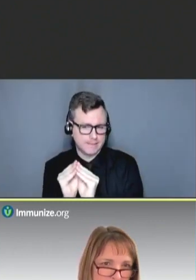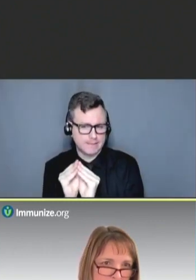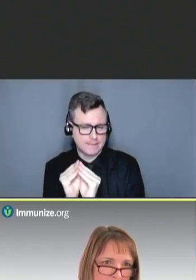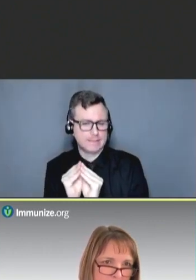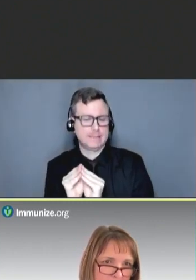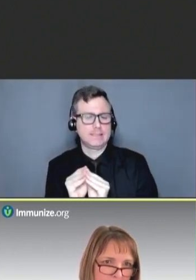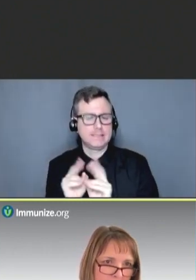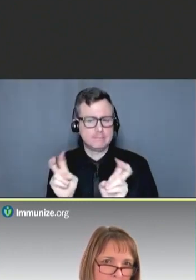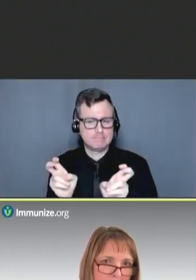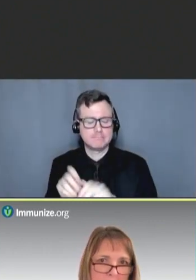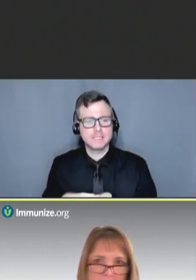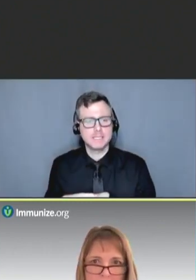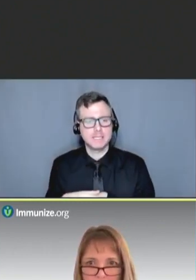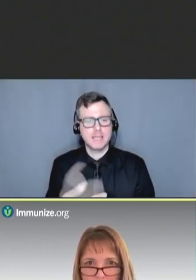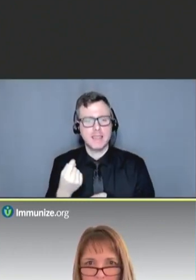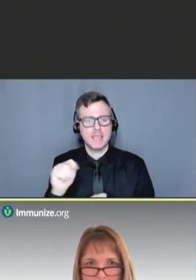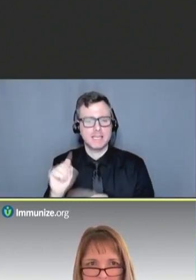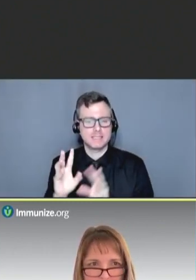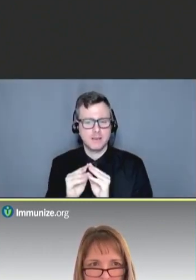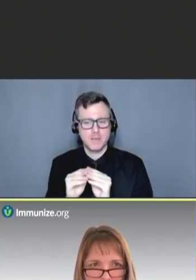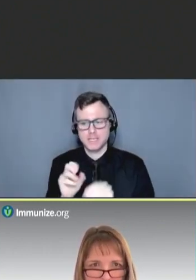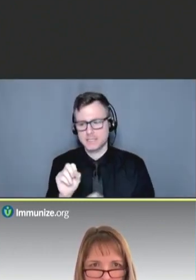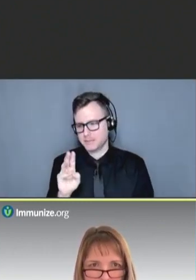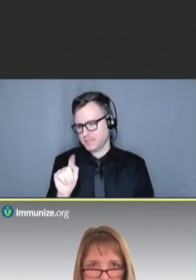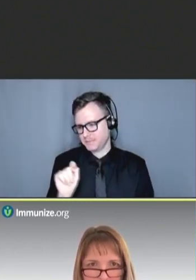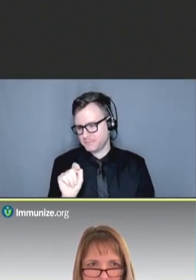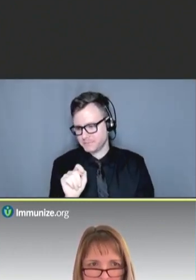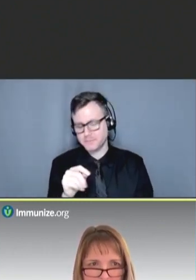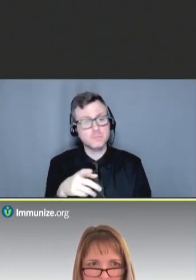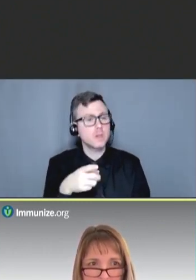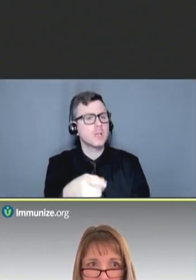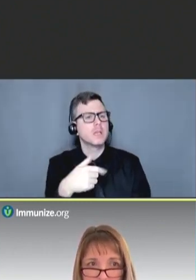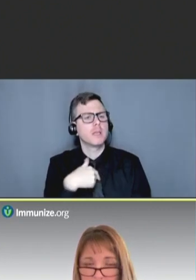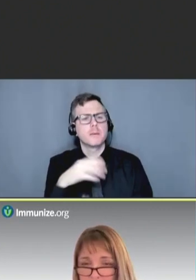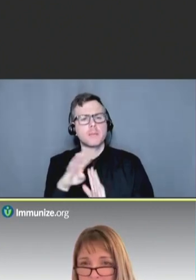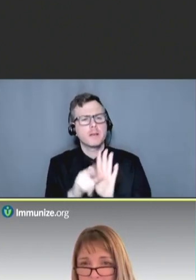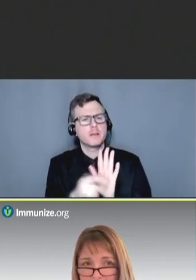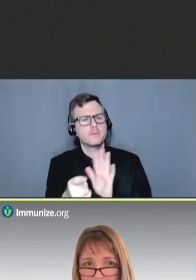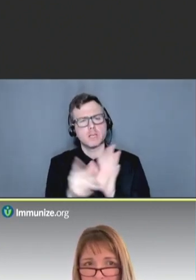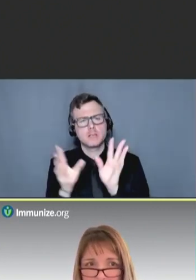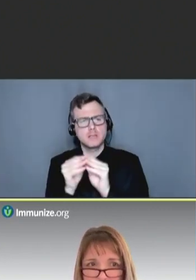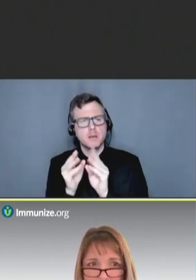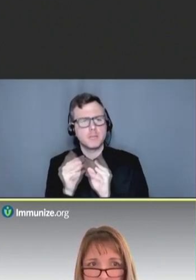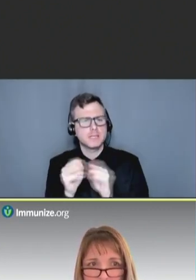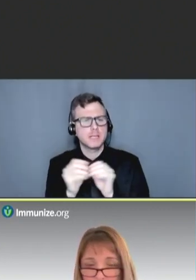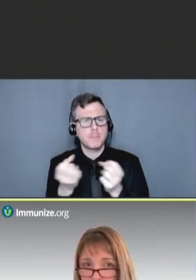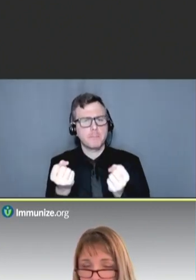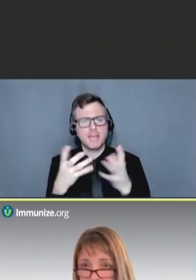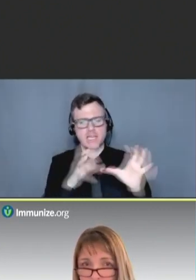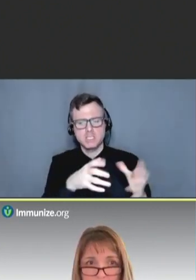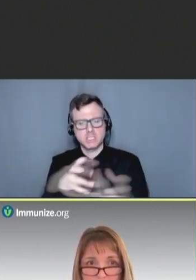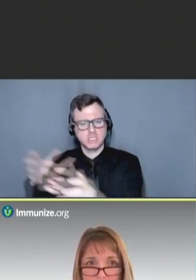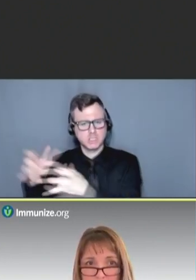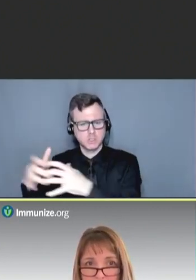So, on the way of background, The Summit is a multisector coalition, a partnership of